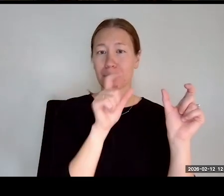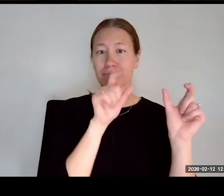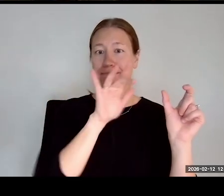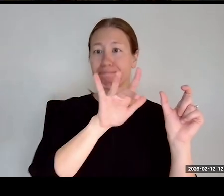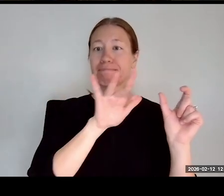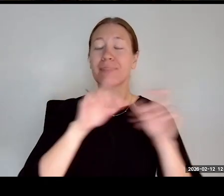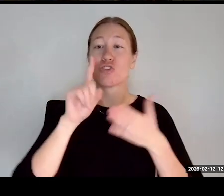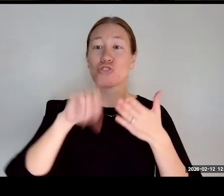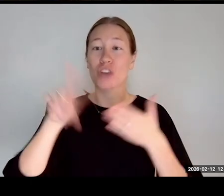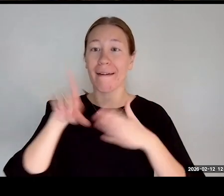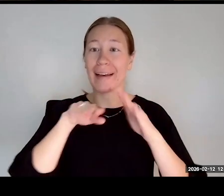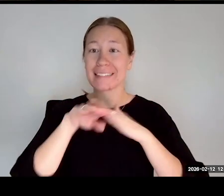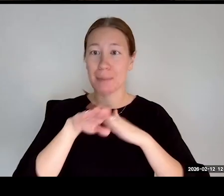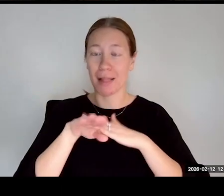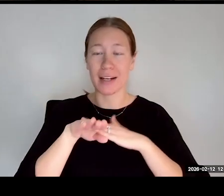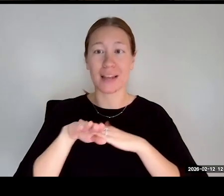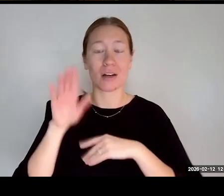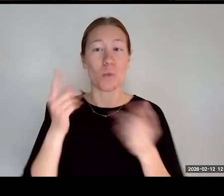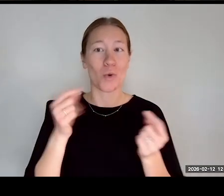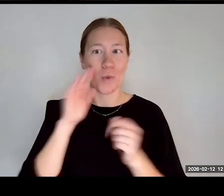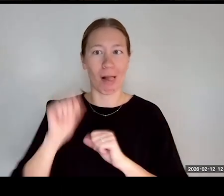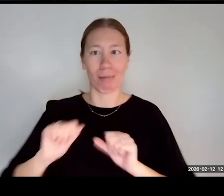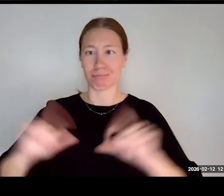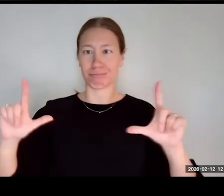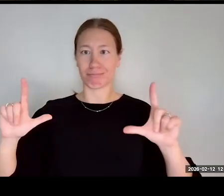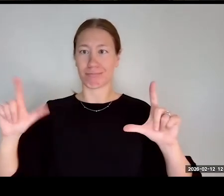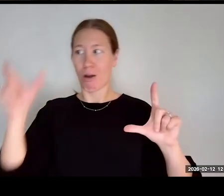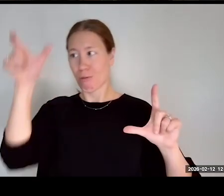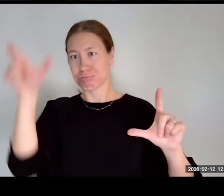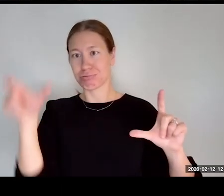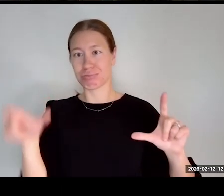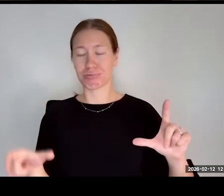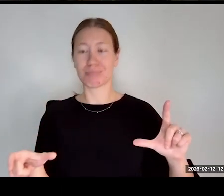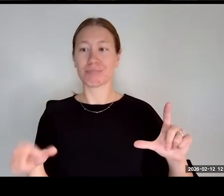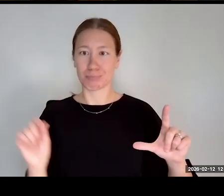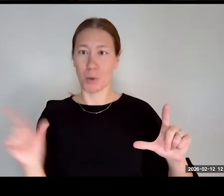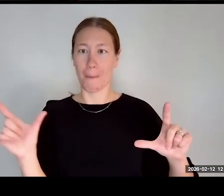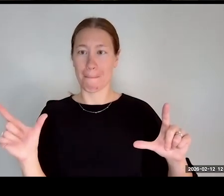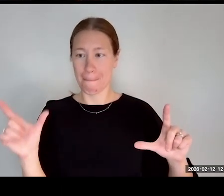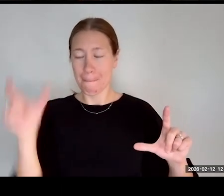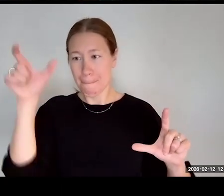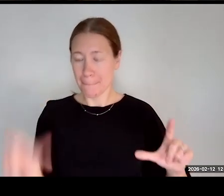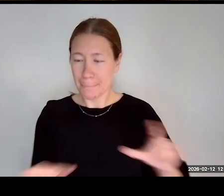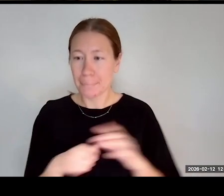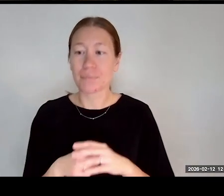on the right of your screen. So the first item that the accessibility assistant checks for is color and contrast.